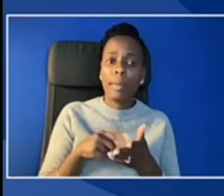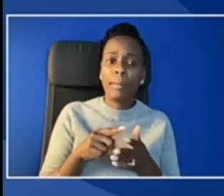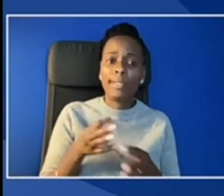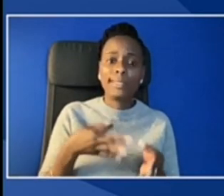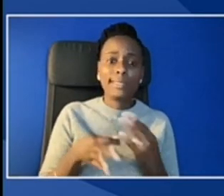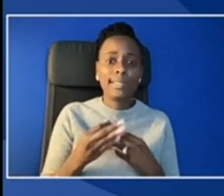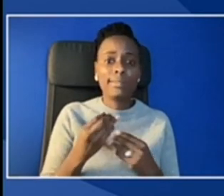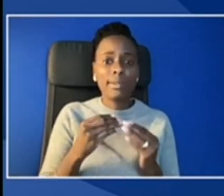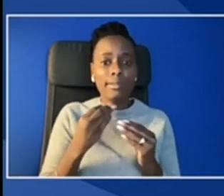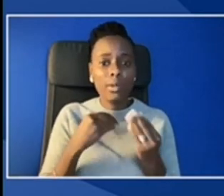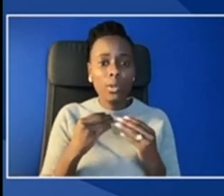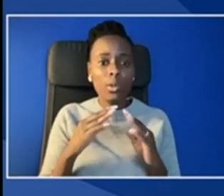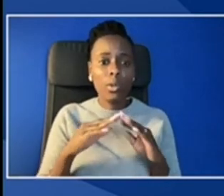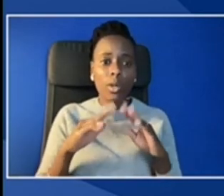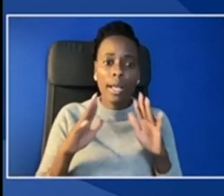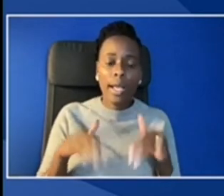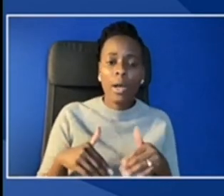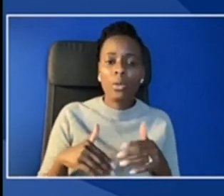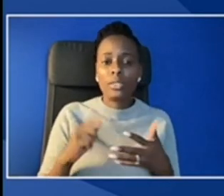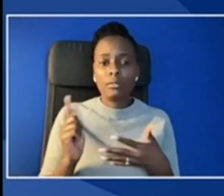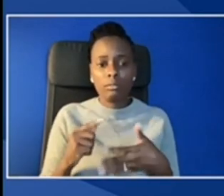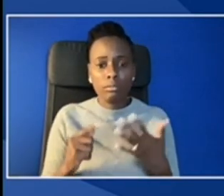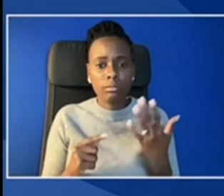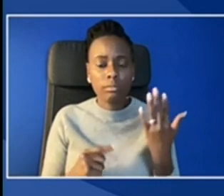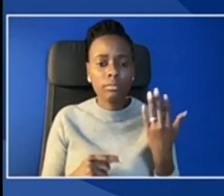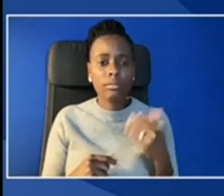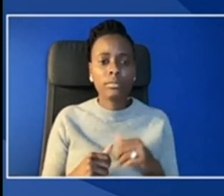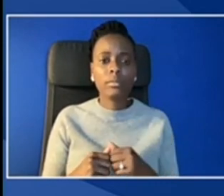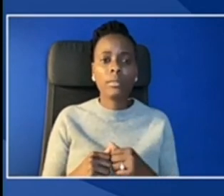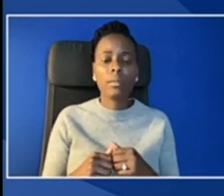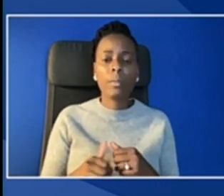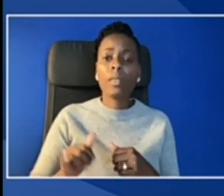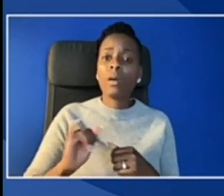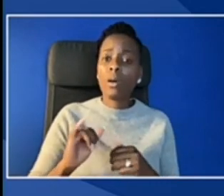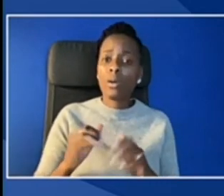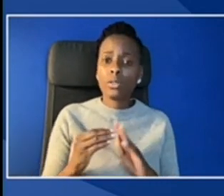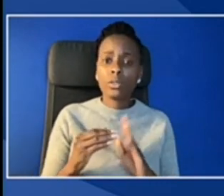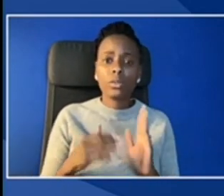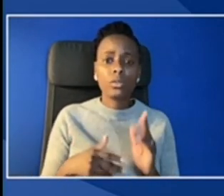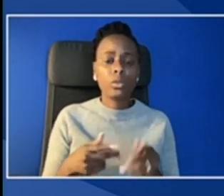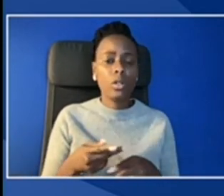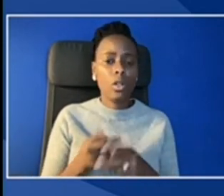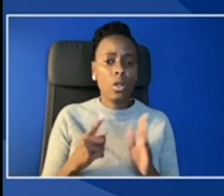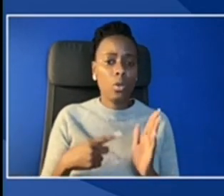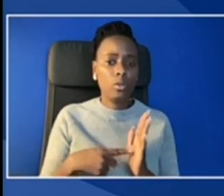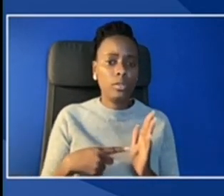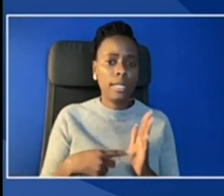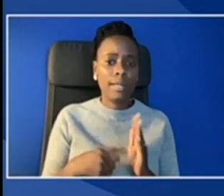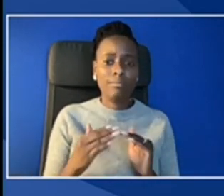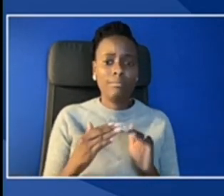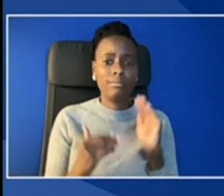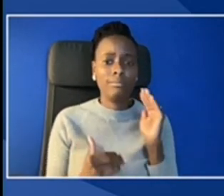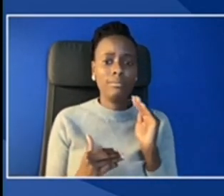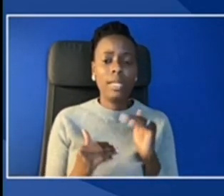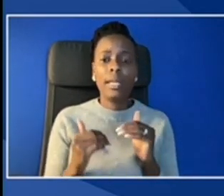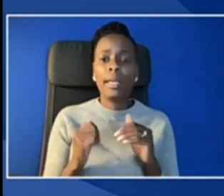basic needs and loan obligations. Furthermore, student loan debt disproportionately affects individuals from low income backgrounds and